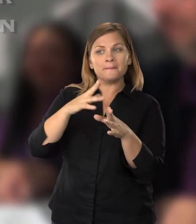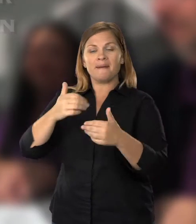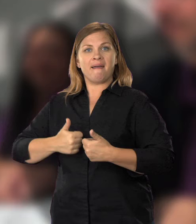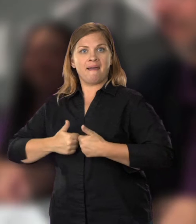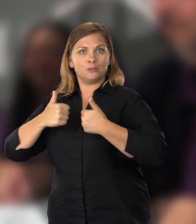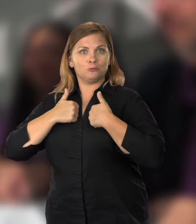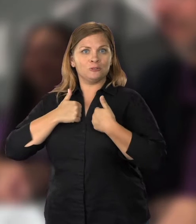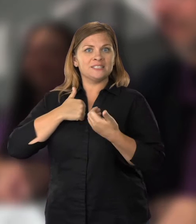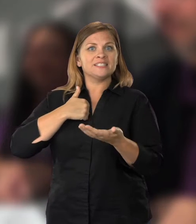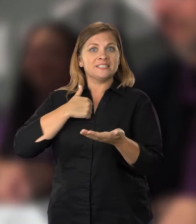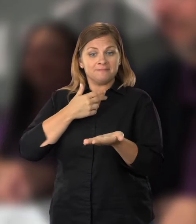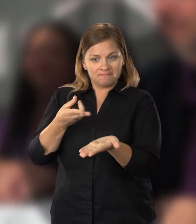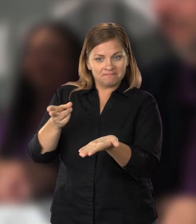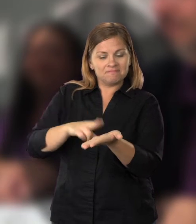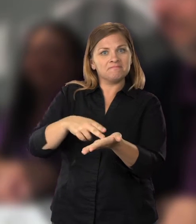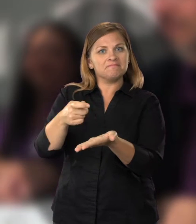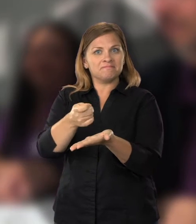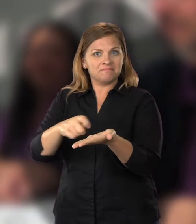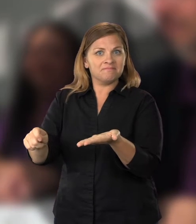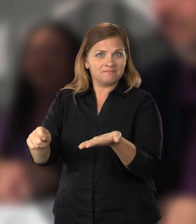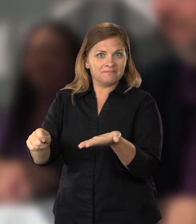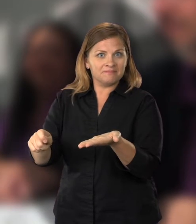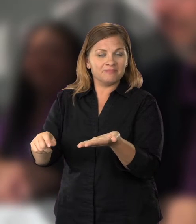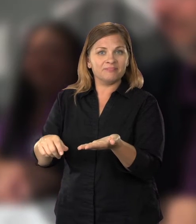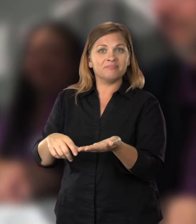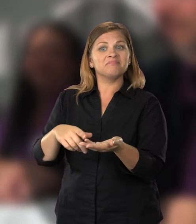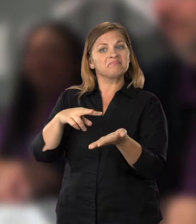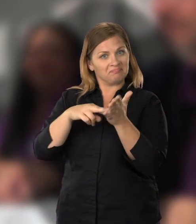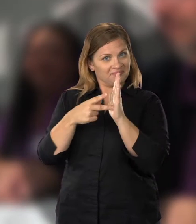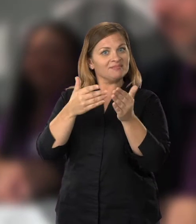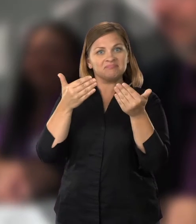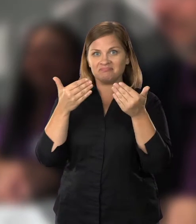You will then sign another oath that you are eligible to vote.